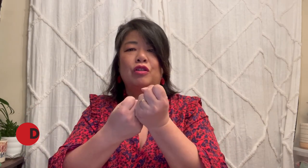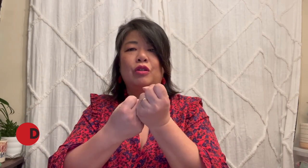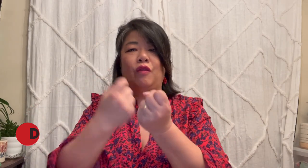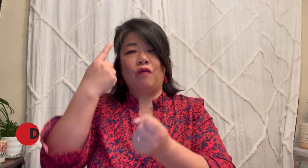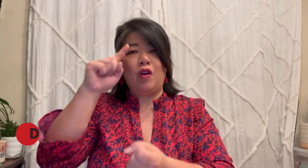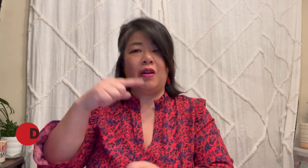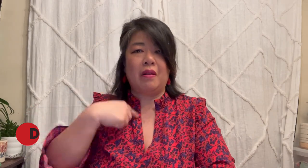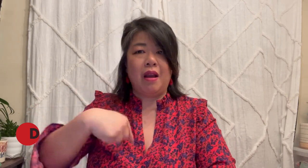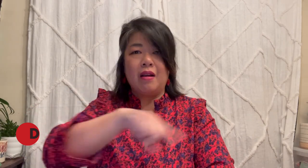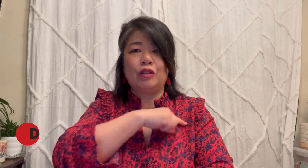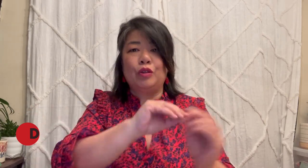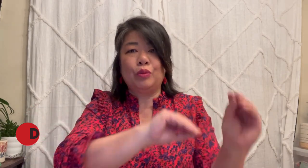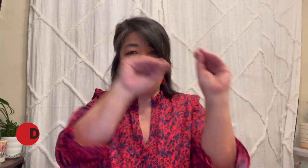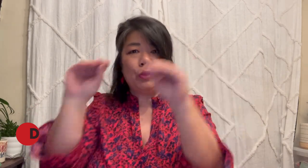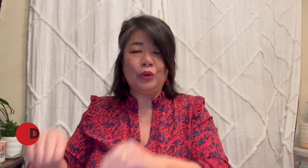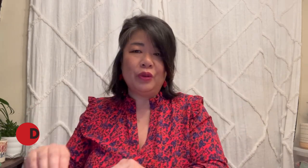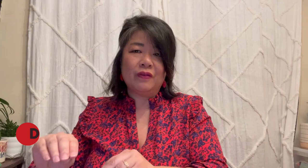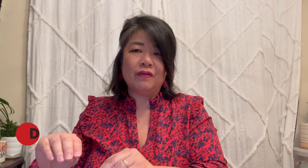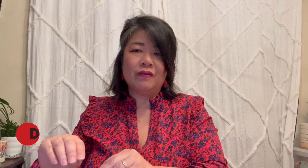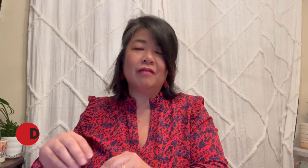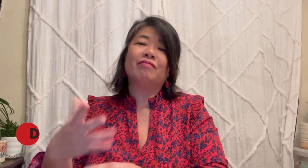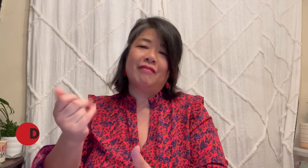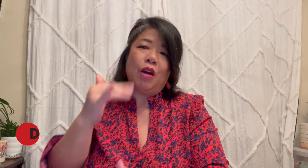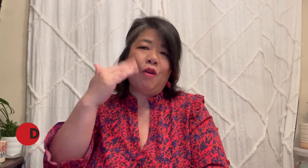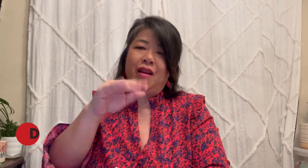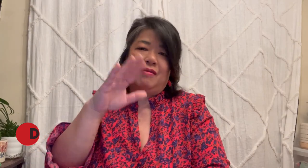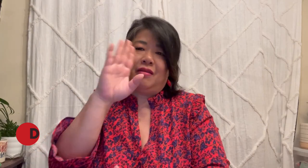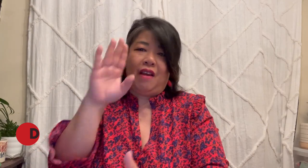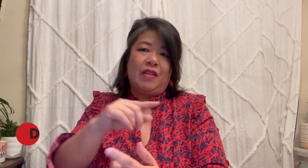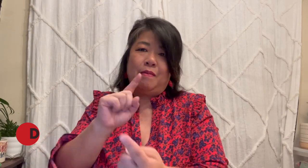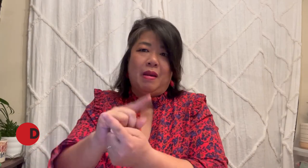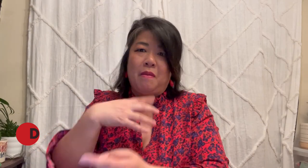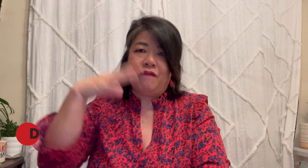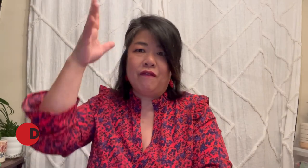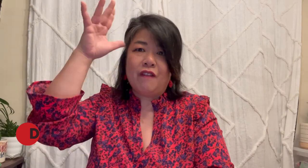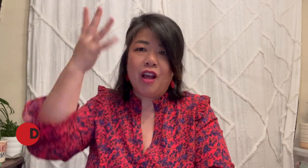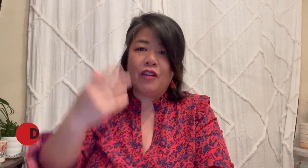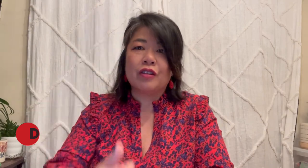That’s why I never met my father before that.